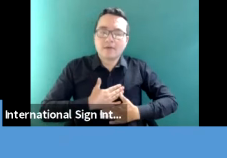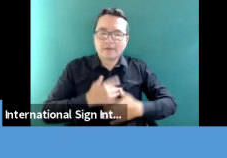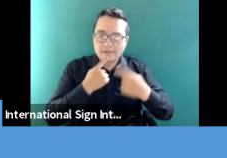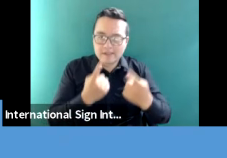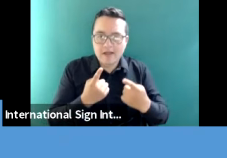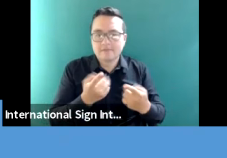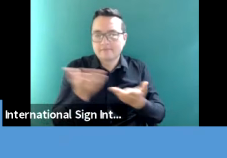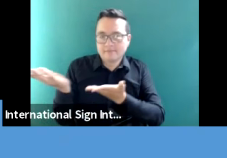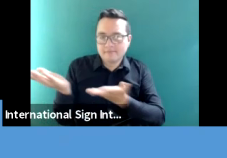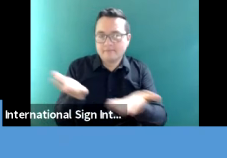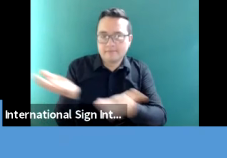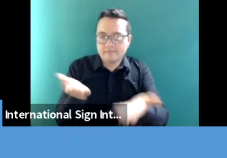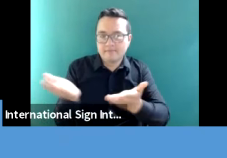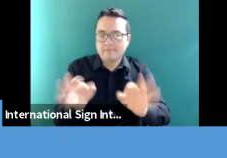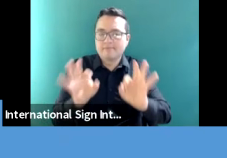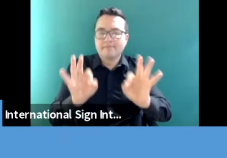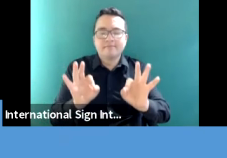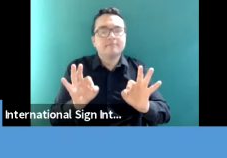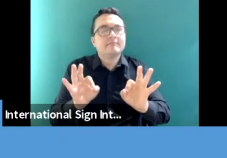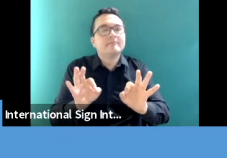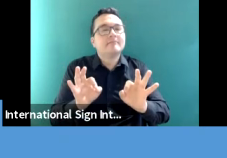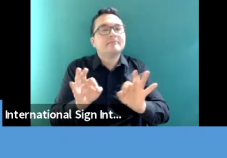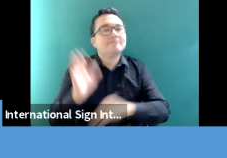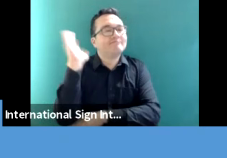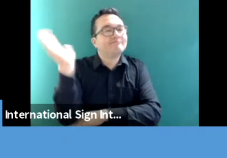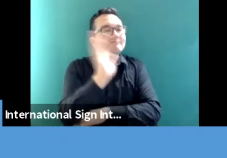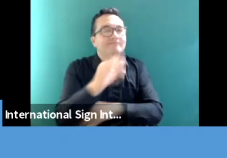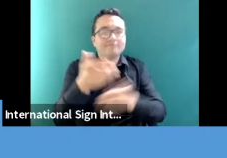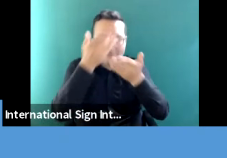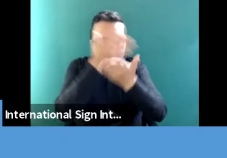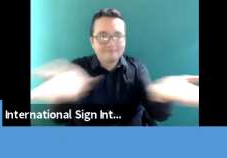Thank you very much. Unfortunately, we have reached the end of our time.